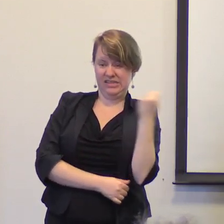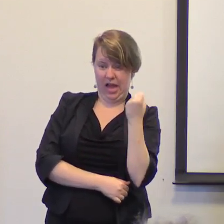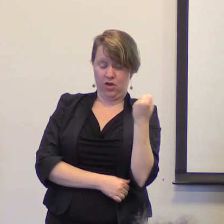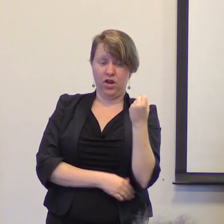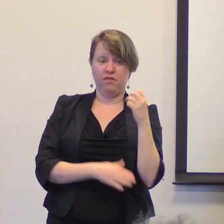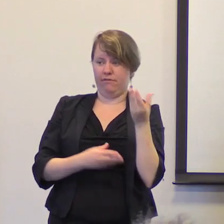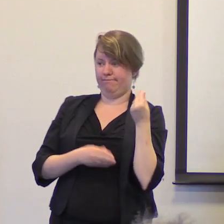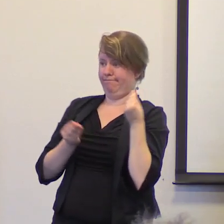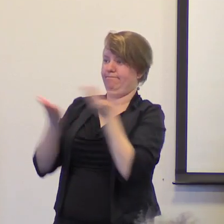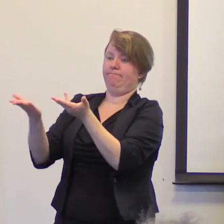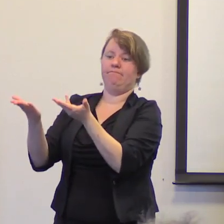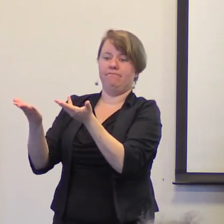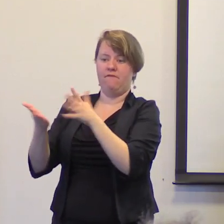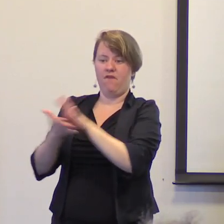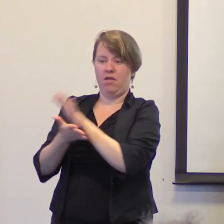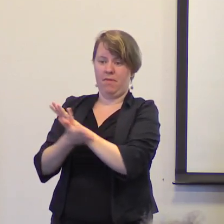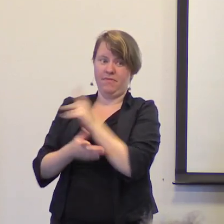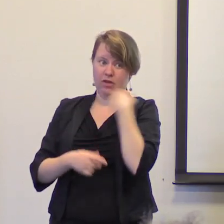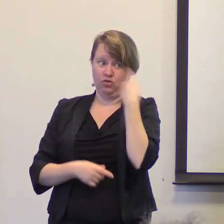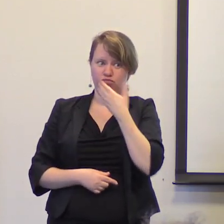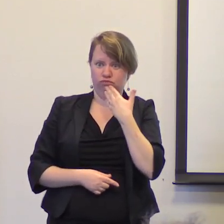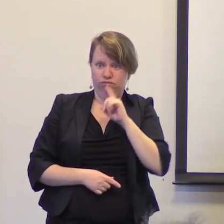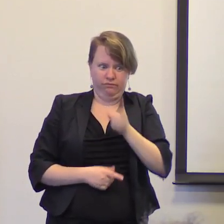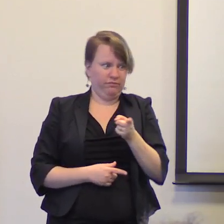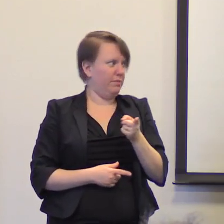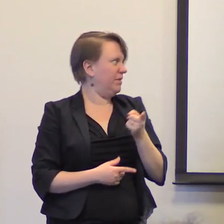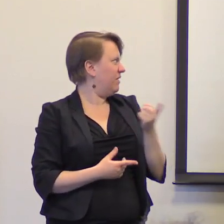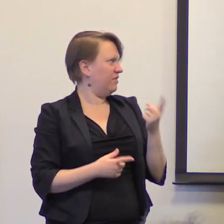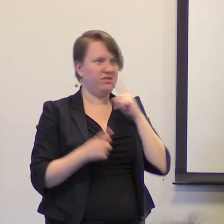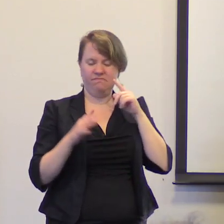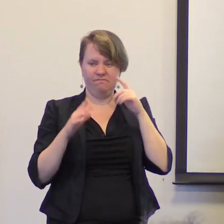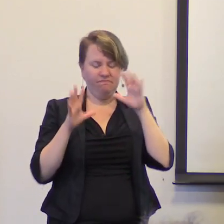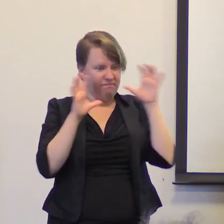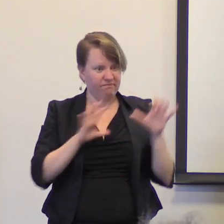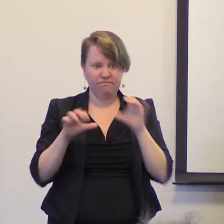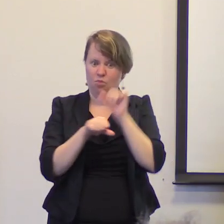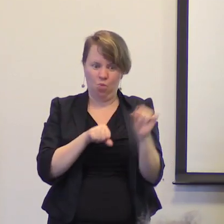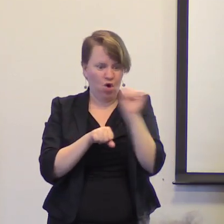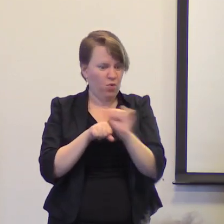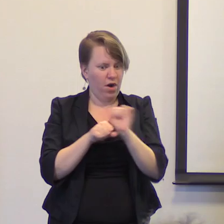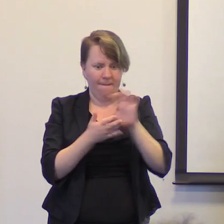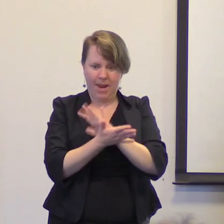And look at them. They look like real papers. They just literally stayed up all night getting the papers together.